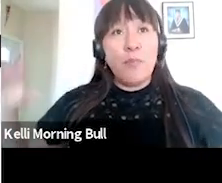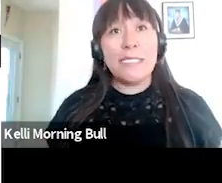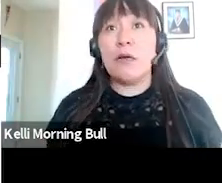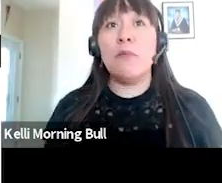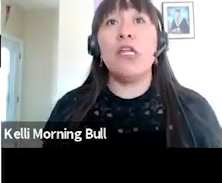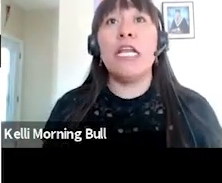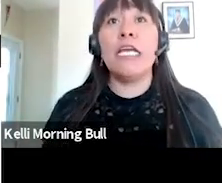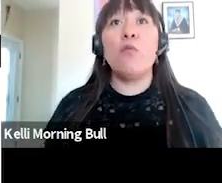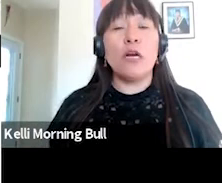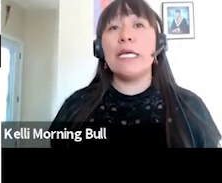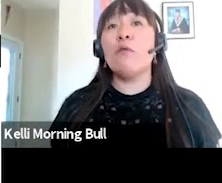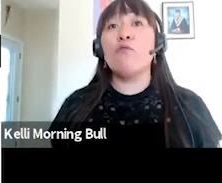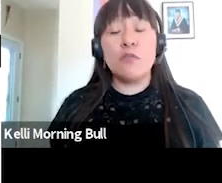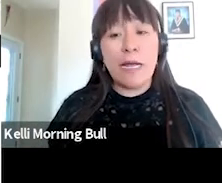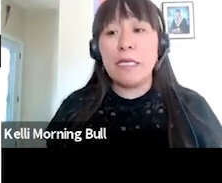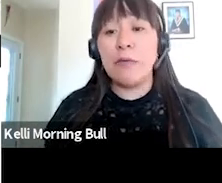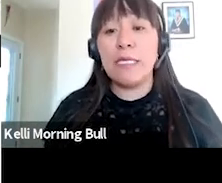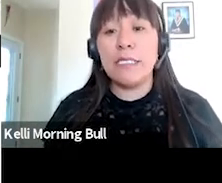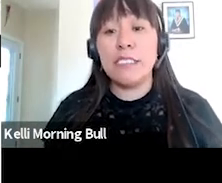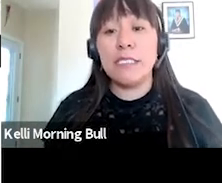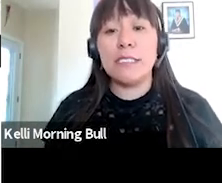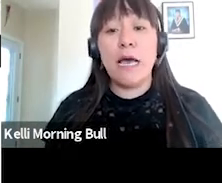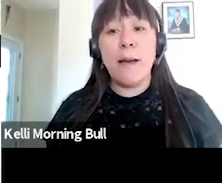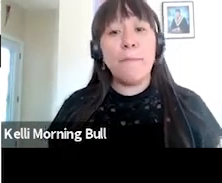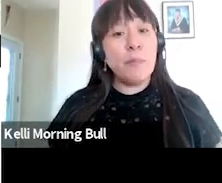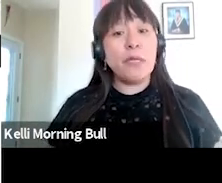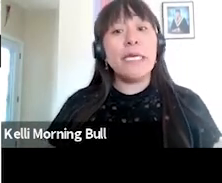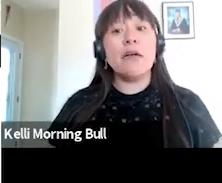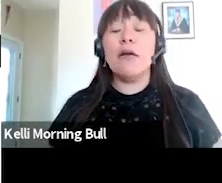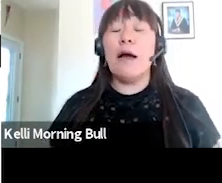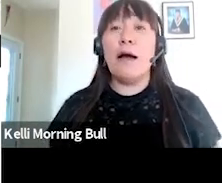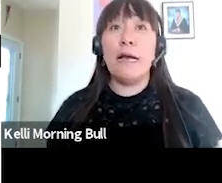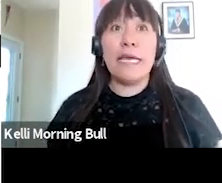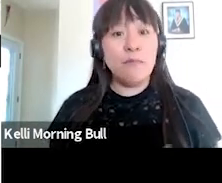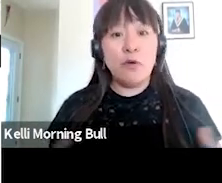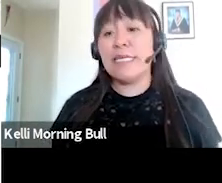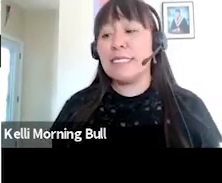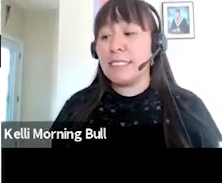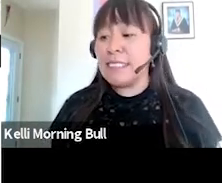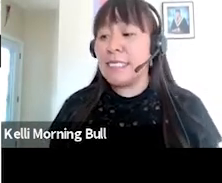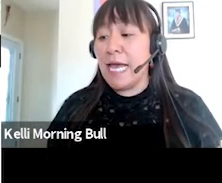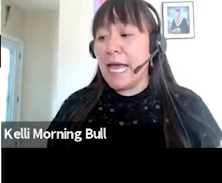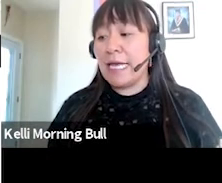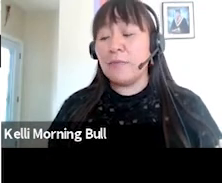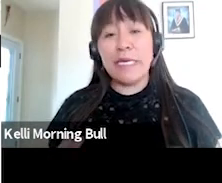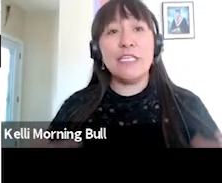based on community working directly with the Indigenous people here in Moh’kinsstis and making